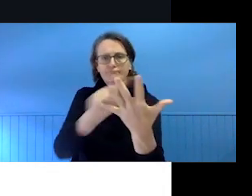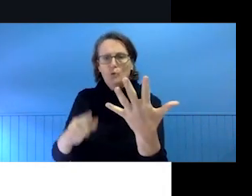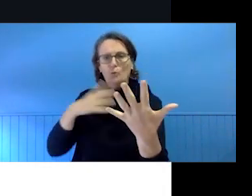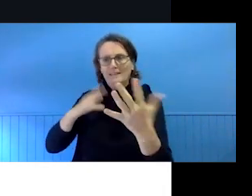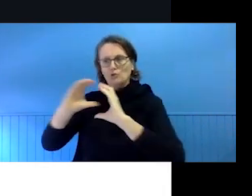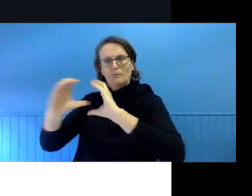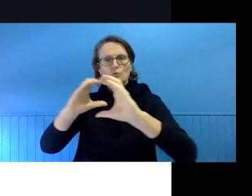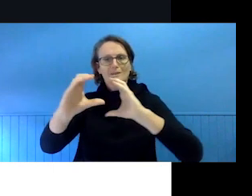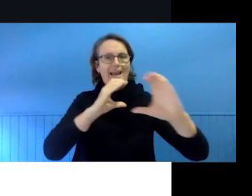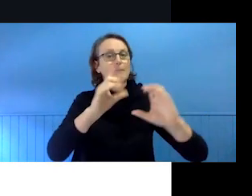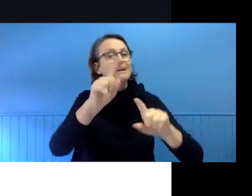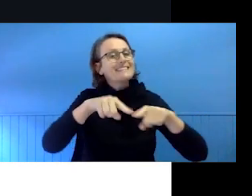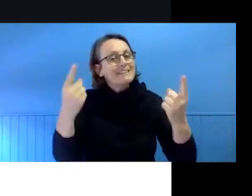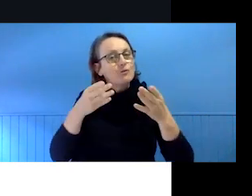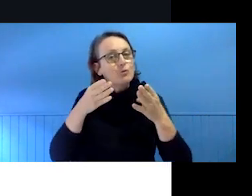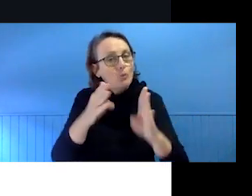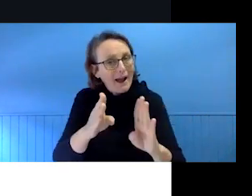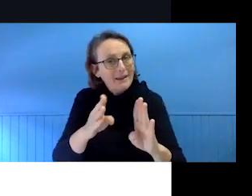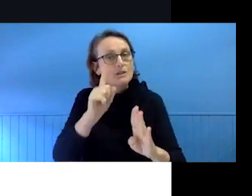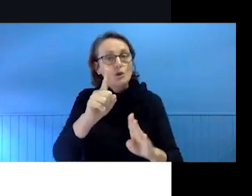So you want to match your message to your audience.